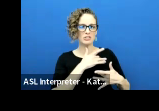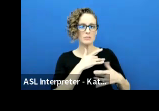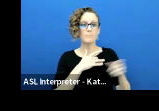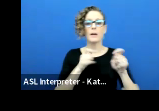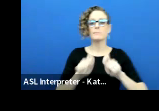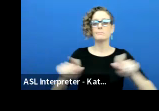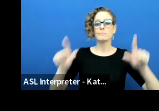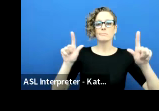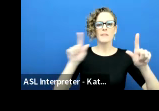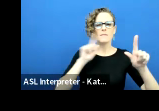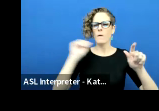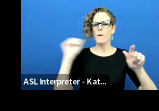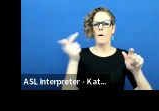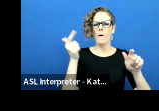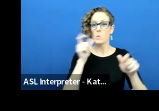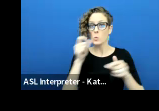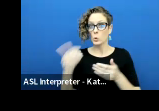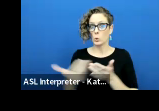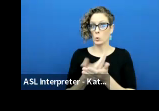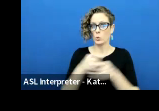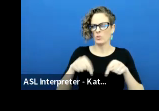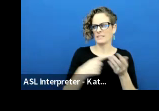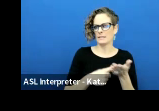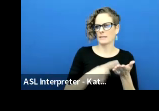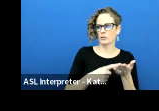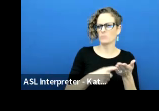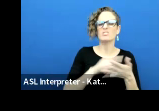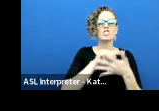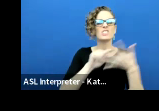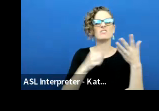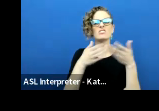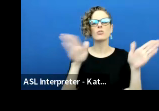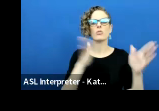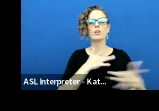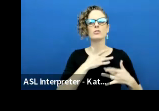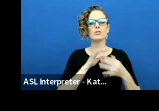who are new to this um there's just some general concerns with smart home and Smart Home Technology